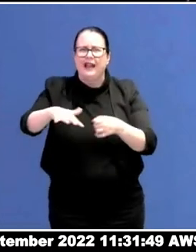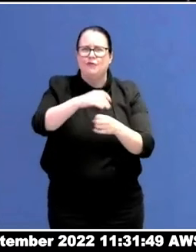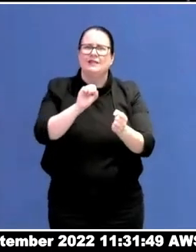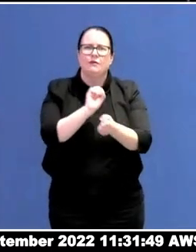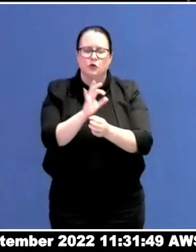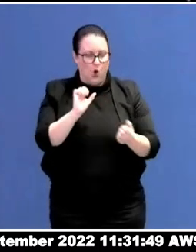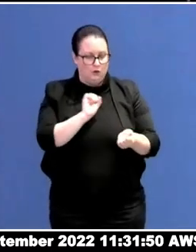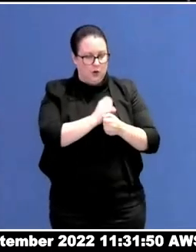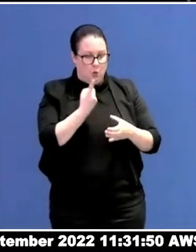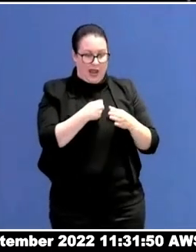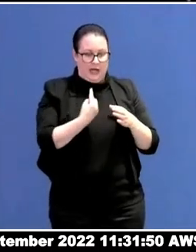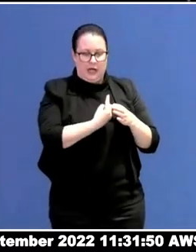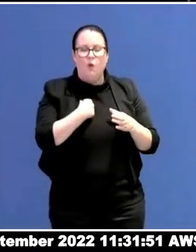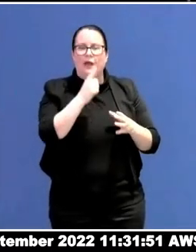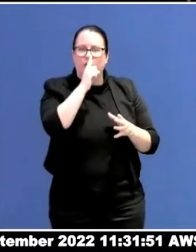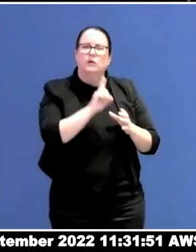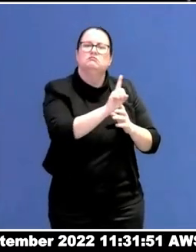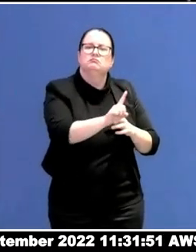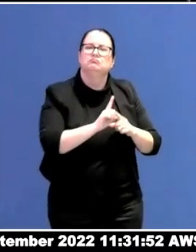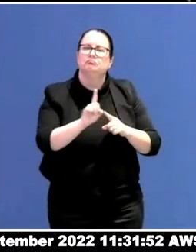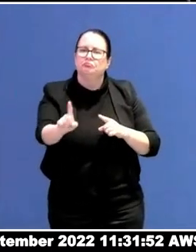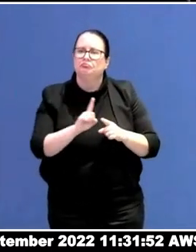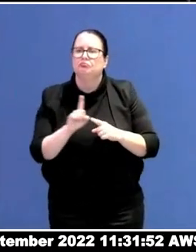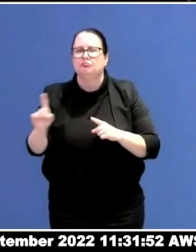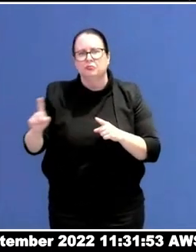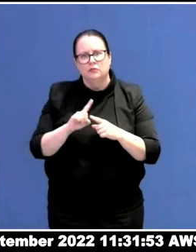Now, there was a man who had contact - who had approached me because he heard me speak